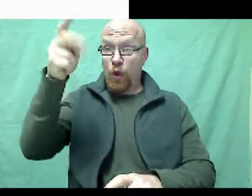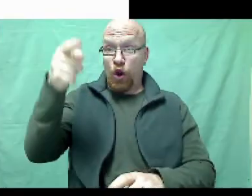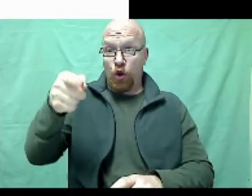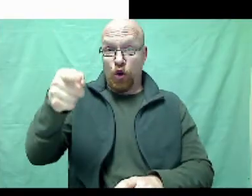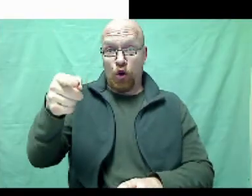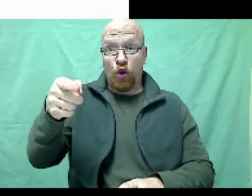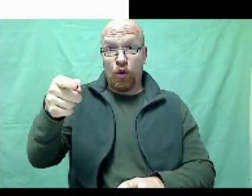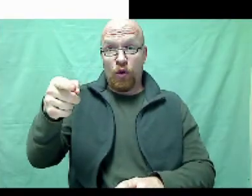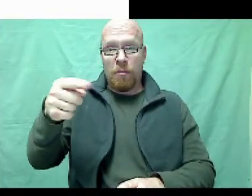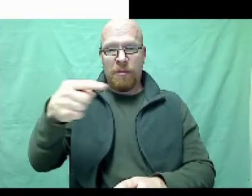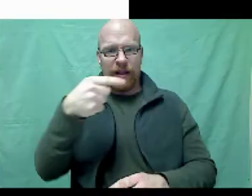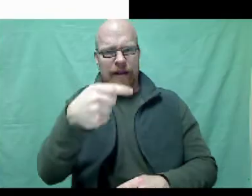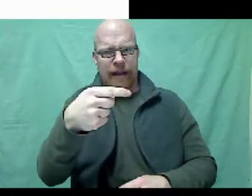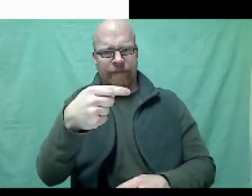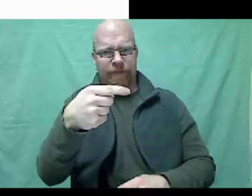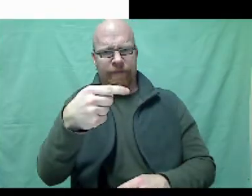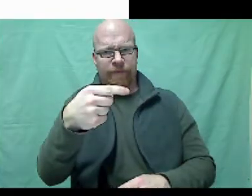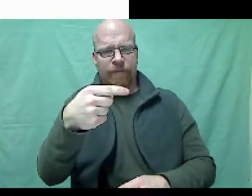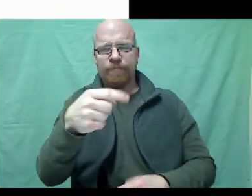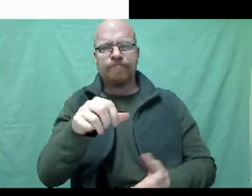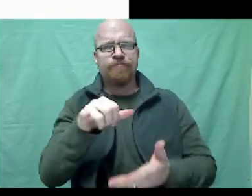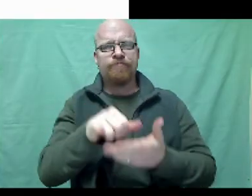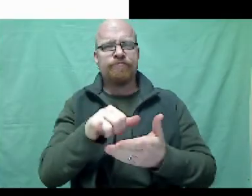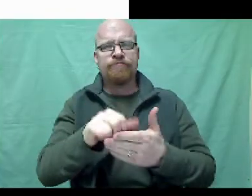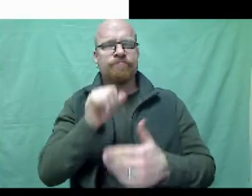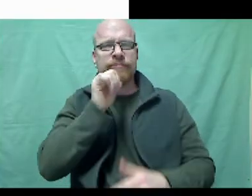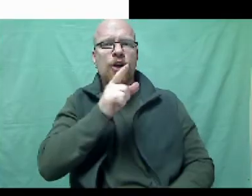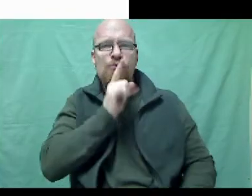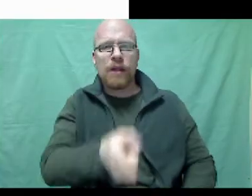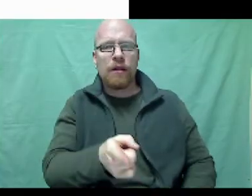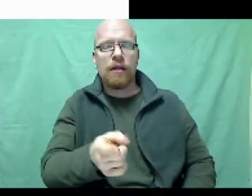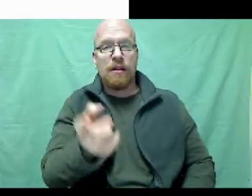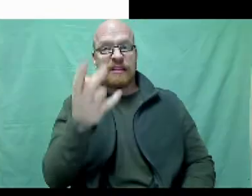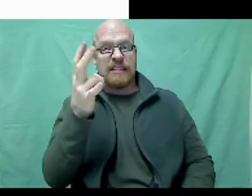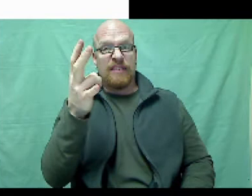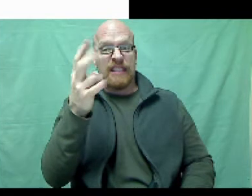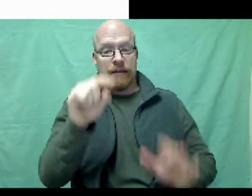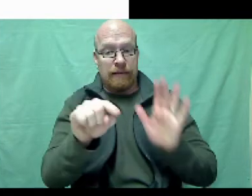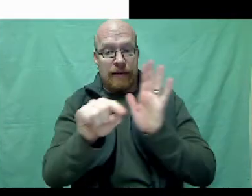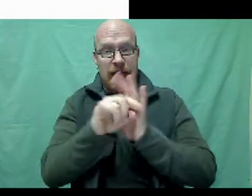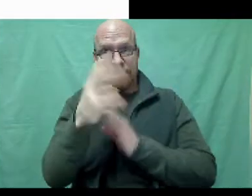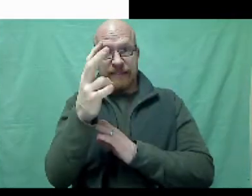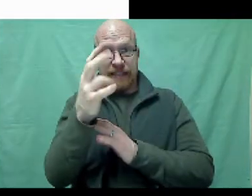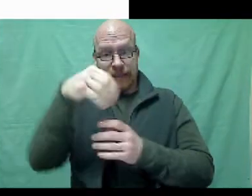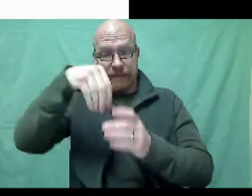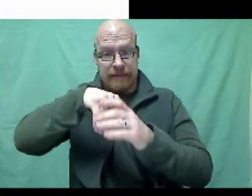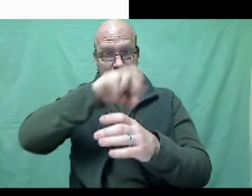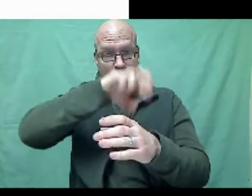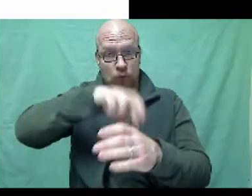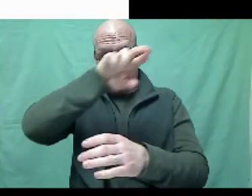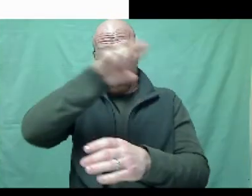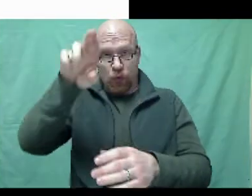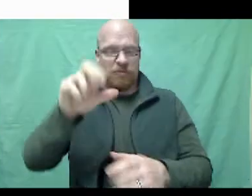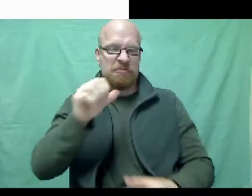but the negative inside does not have a real number solution. And the last one here.